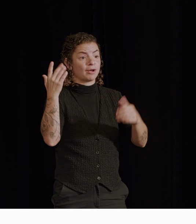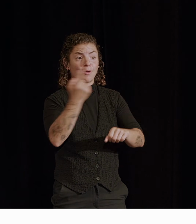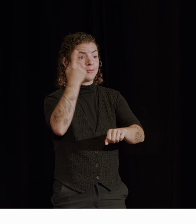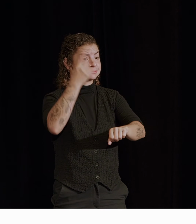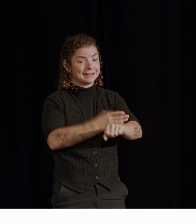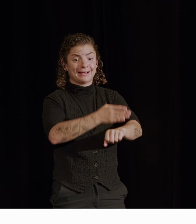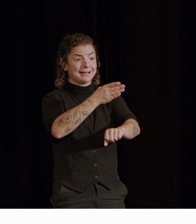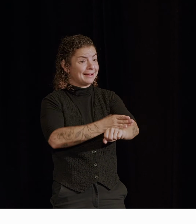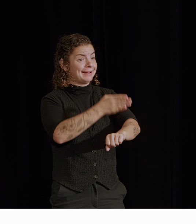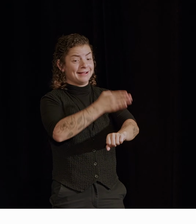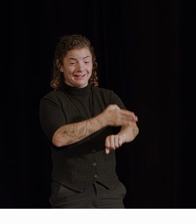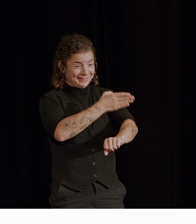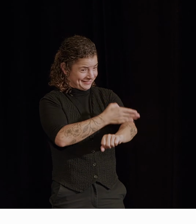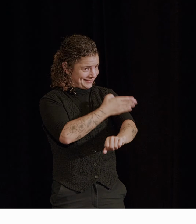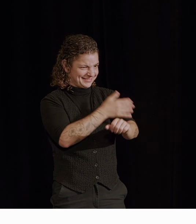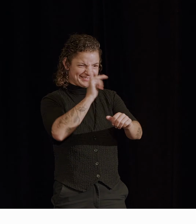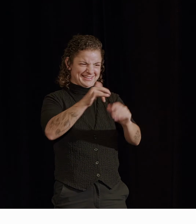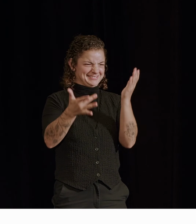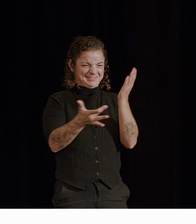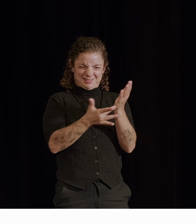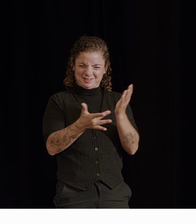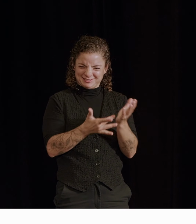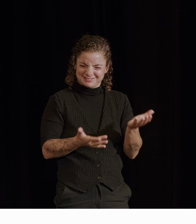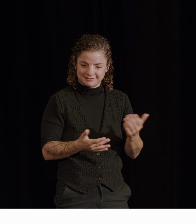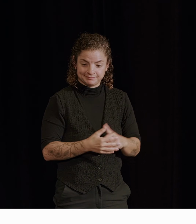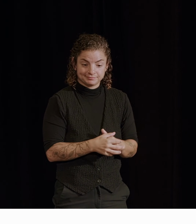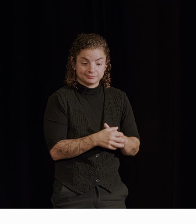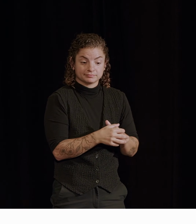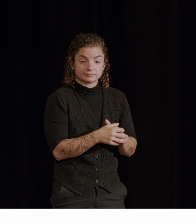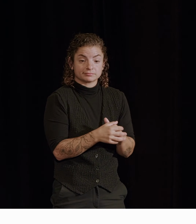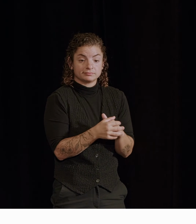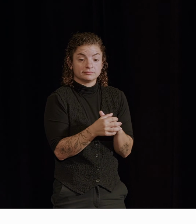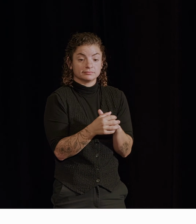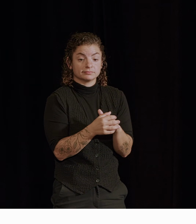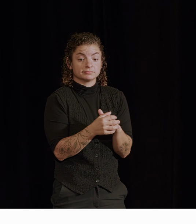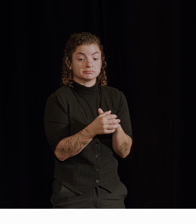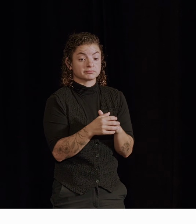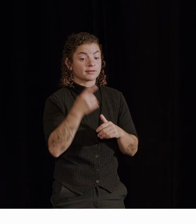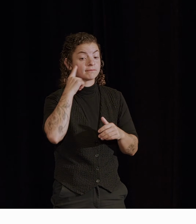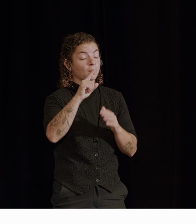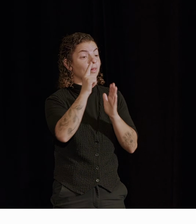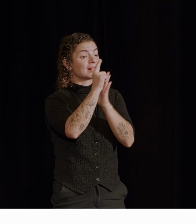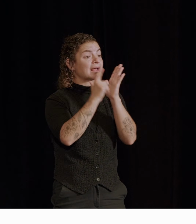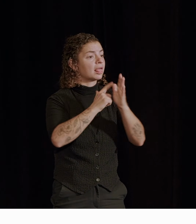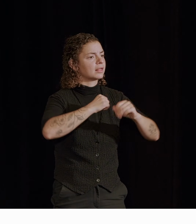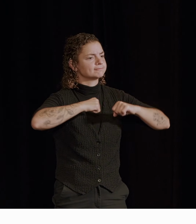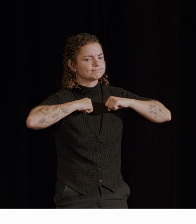In terms of the legal protections provided for the community in the United States,